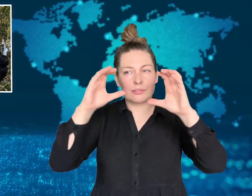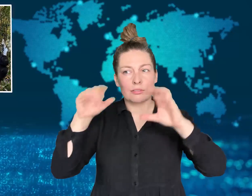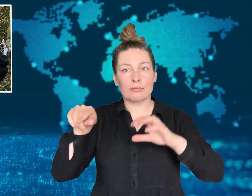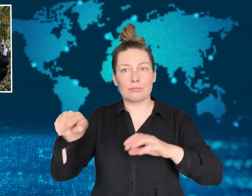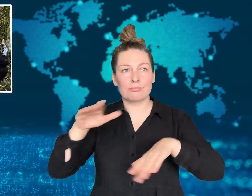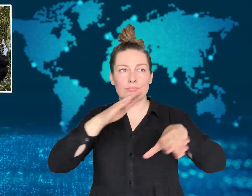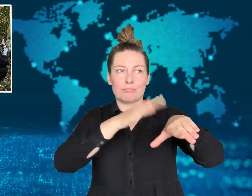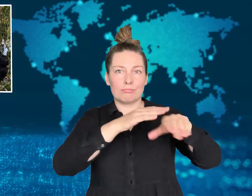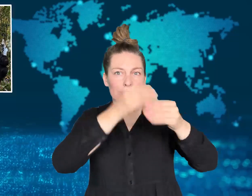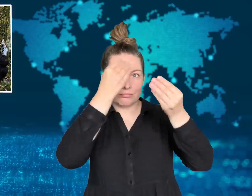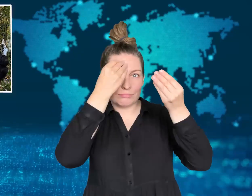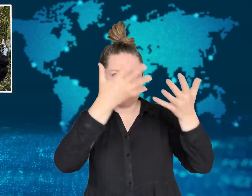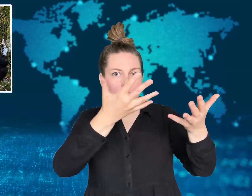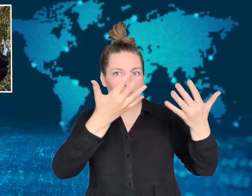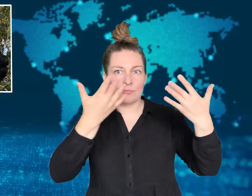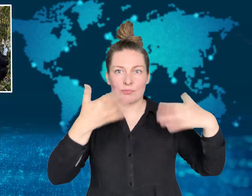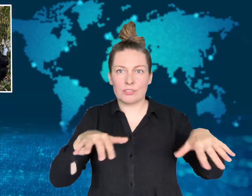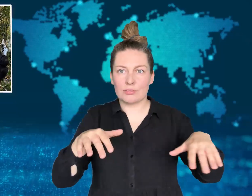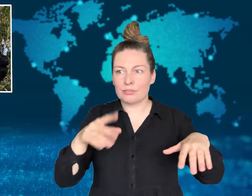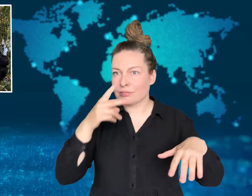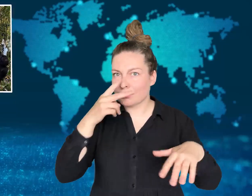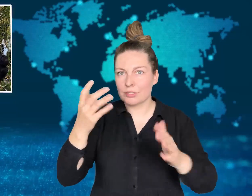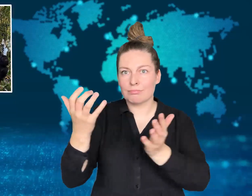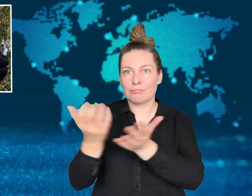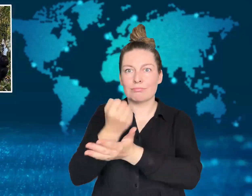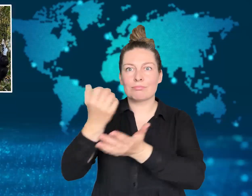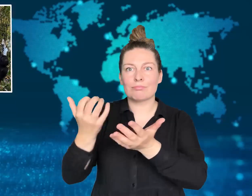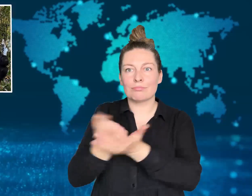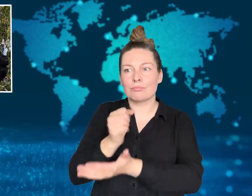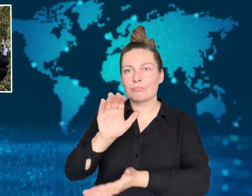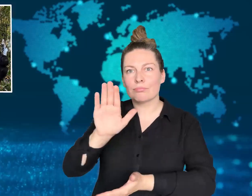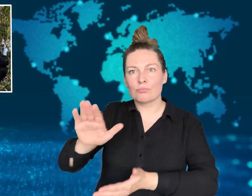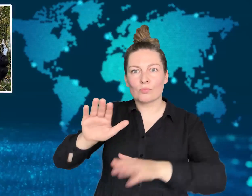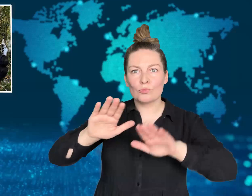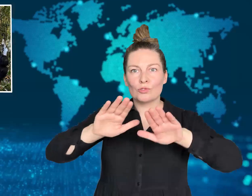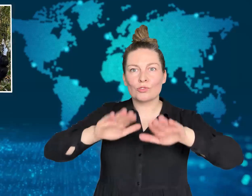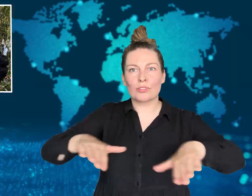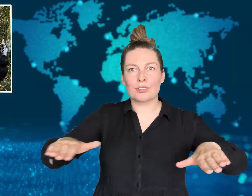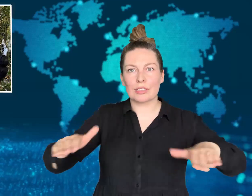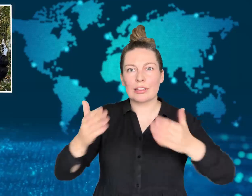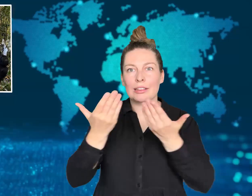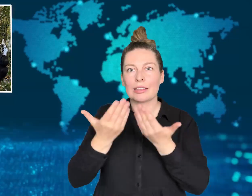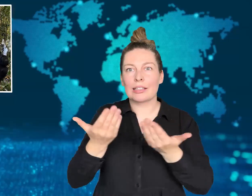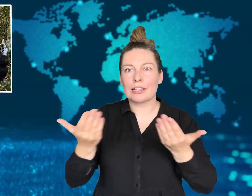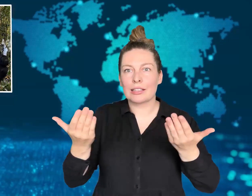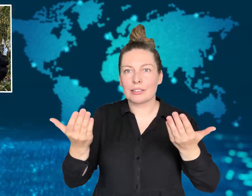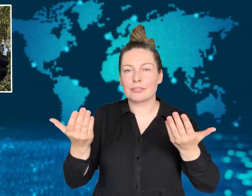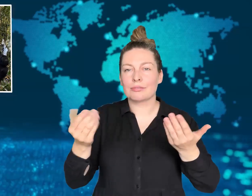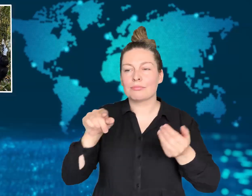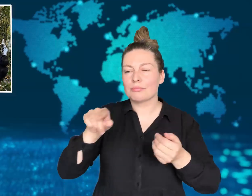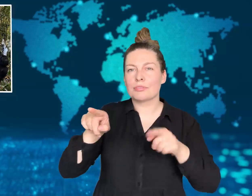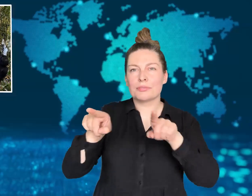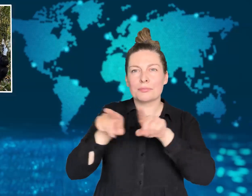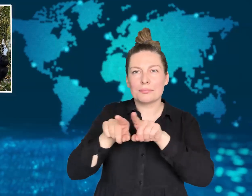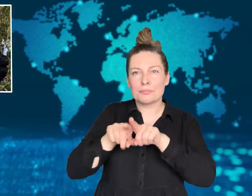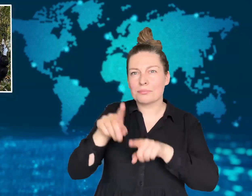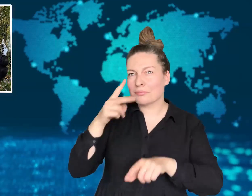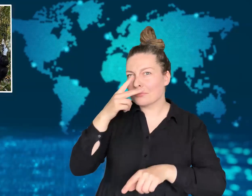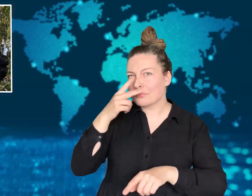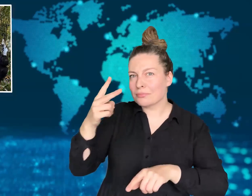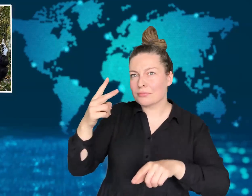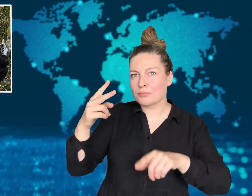to the children as well as a make- shift shelter they had constructed.